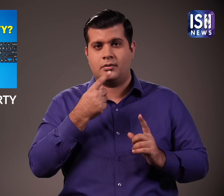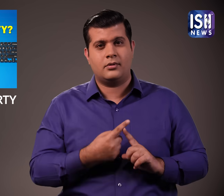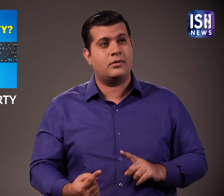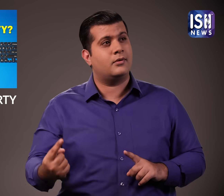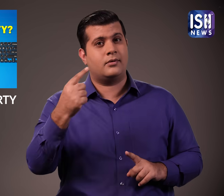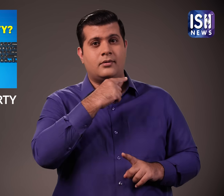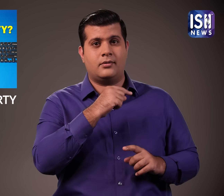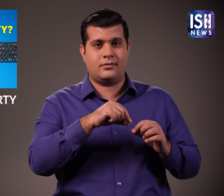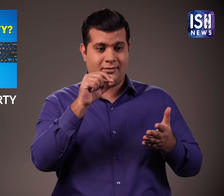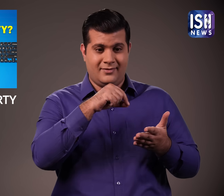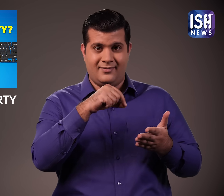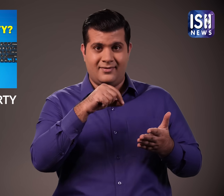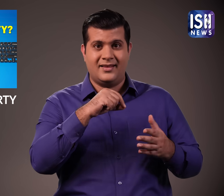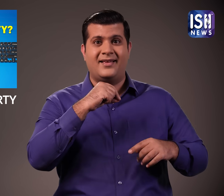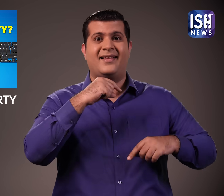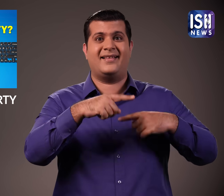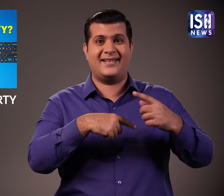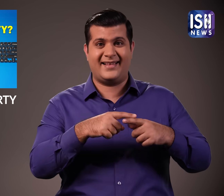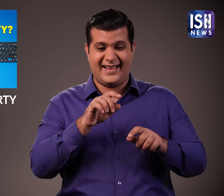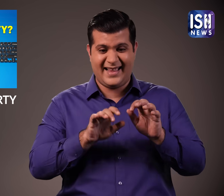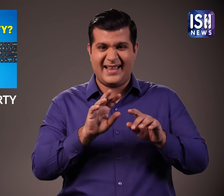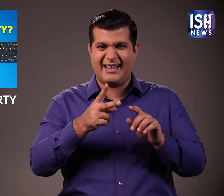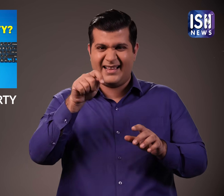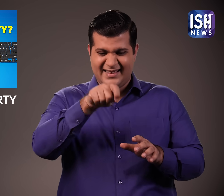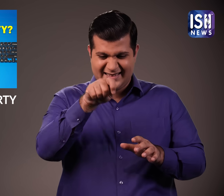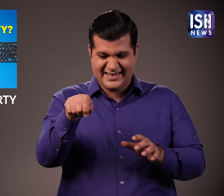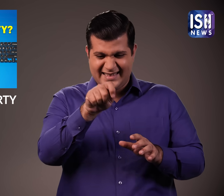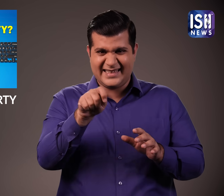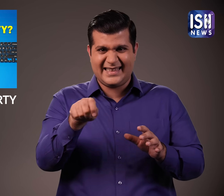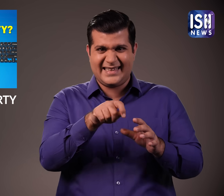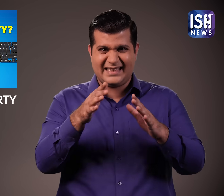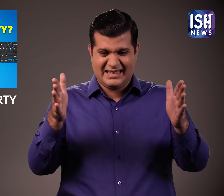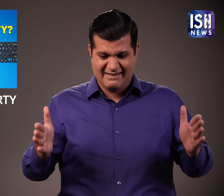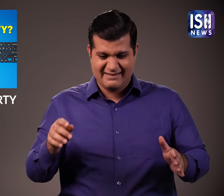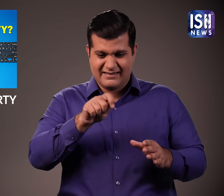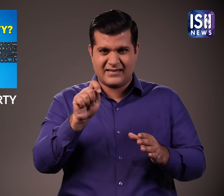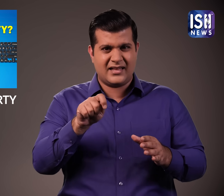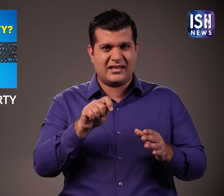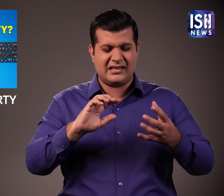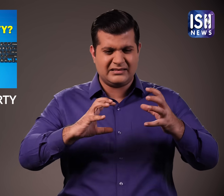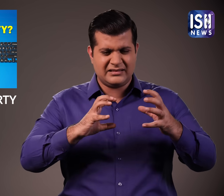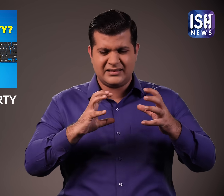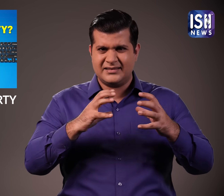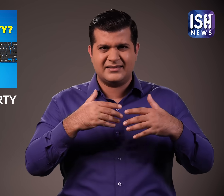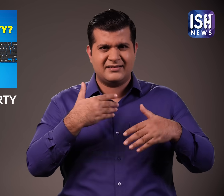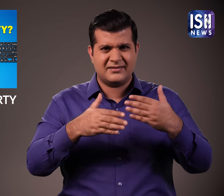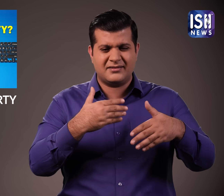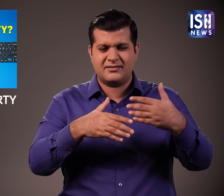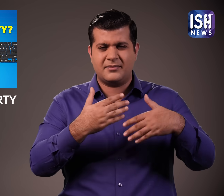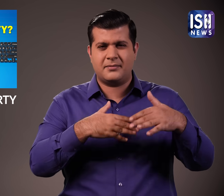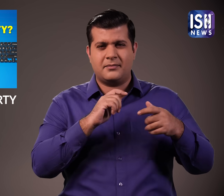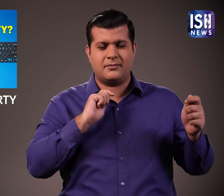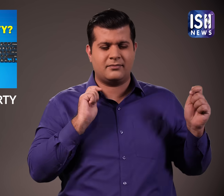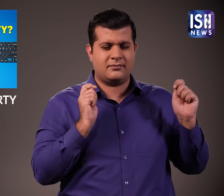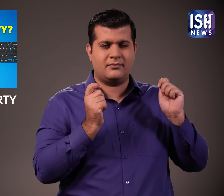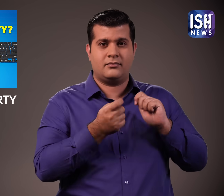We have chaged from writing with feather pens, to the huge Typographer whose levers got jammed, to the current keyboard.